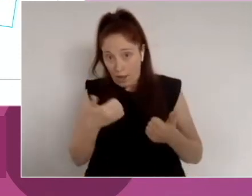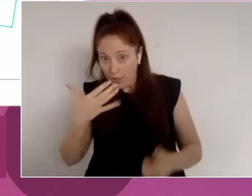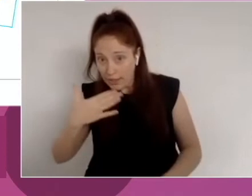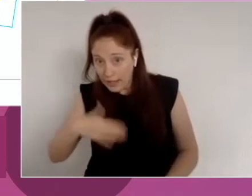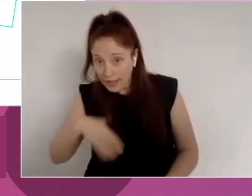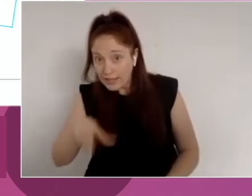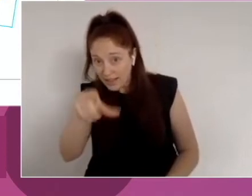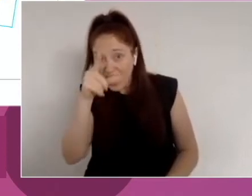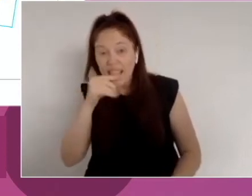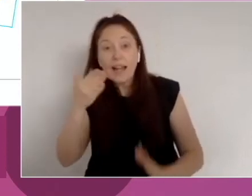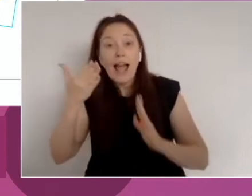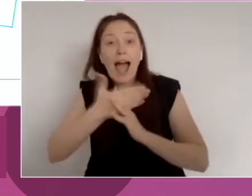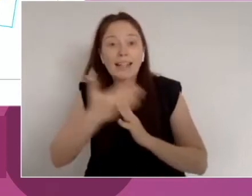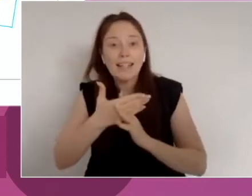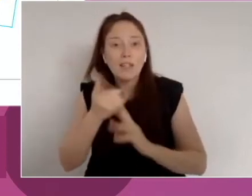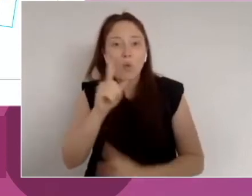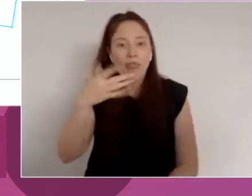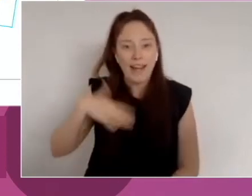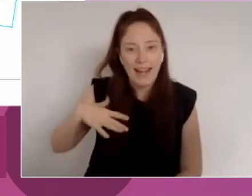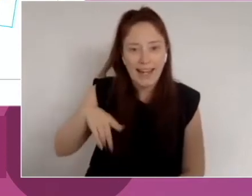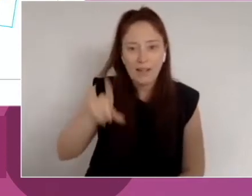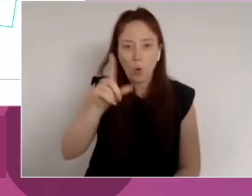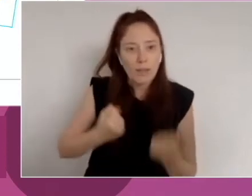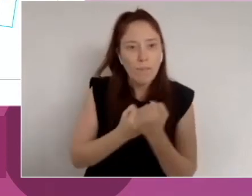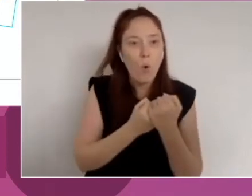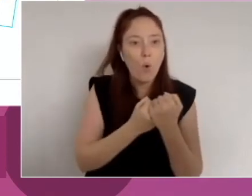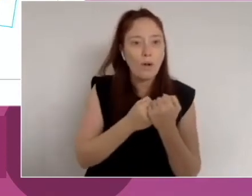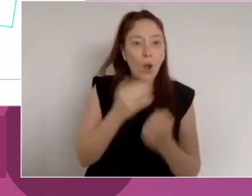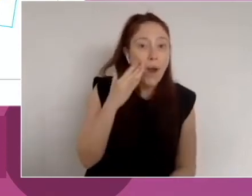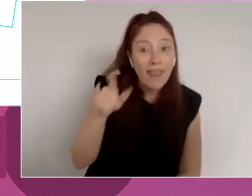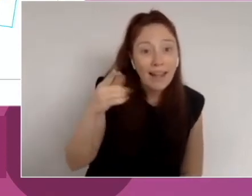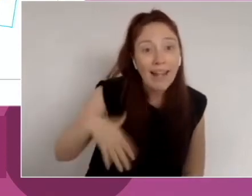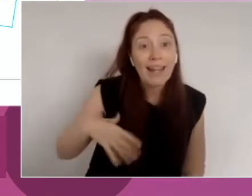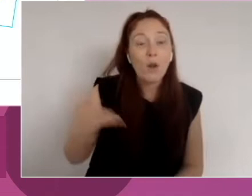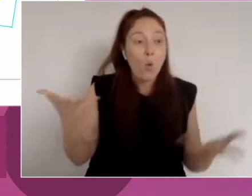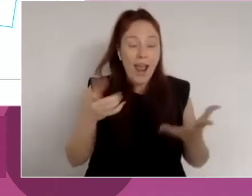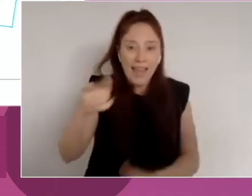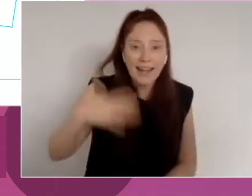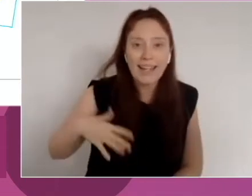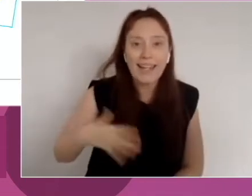the treatment and support that they need when they need it, where they need it in an affordable way.